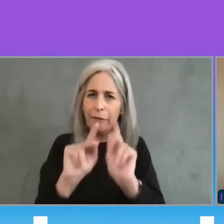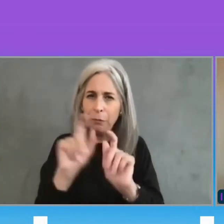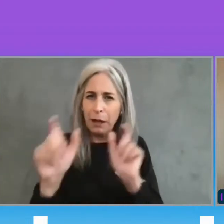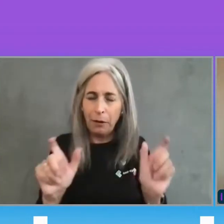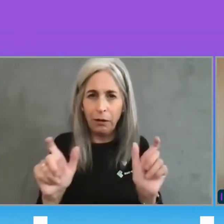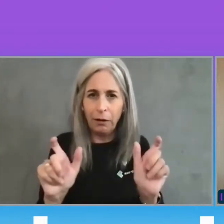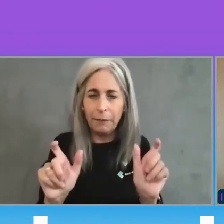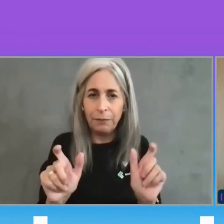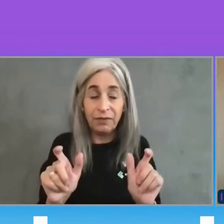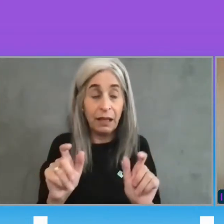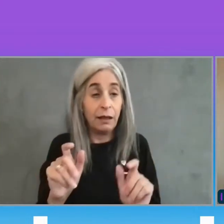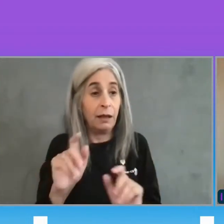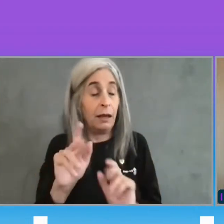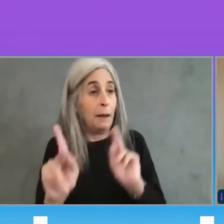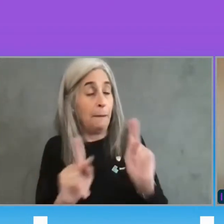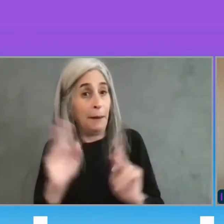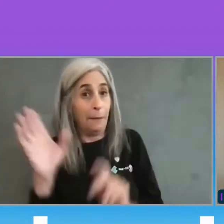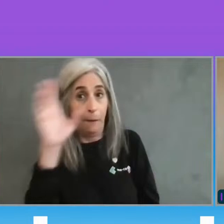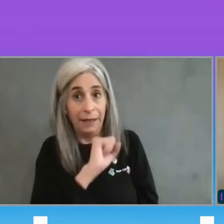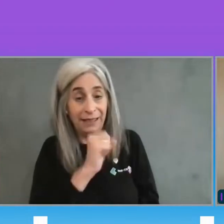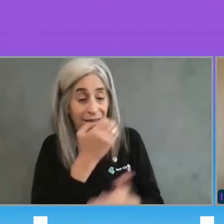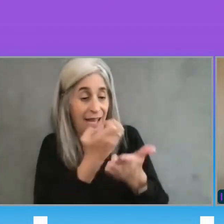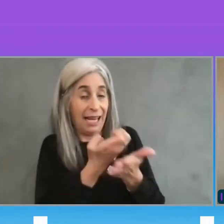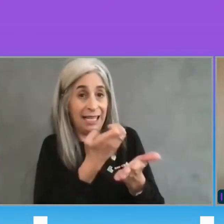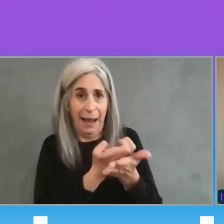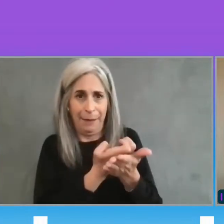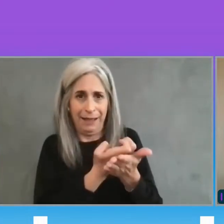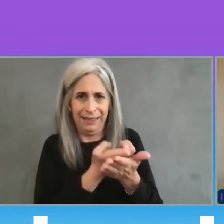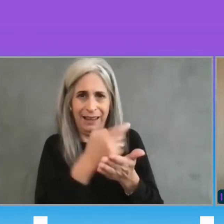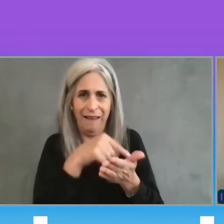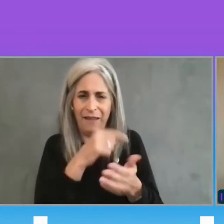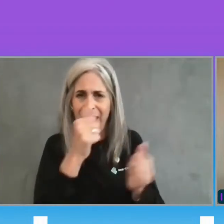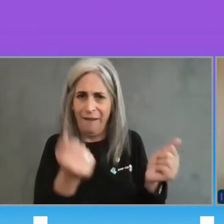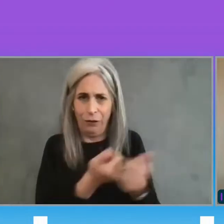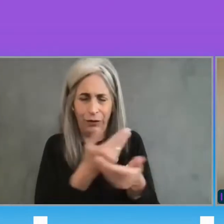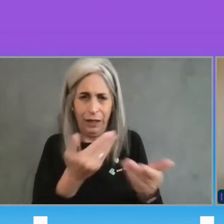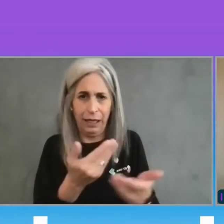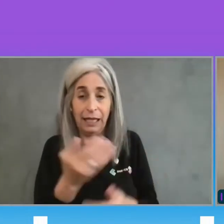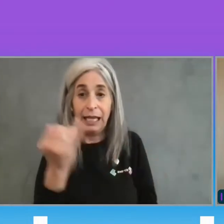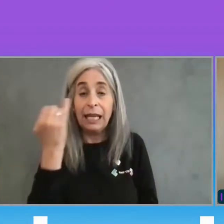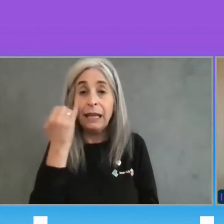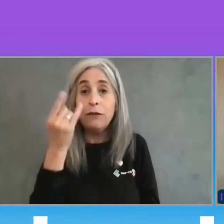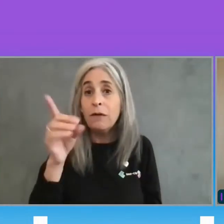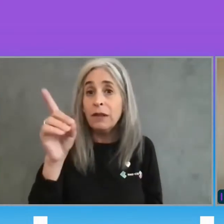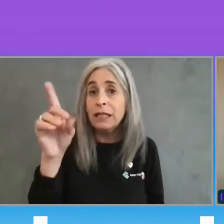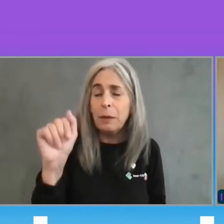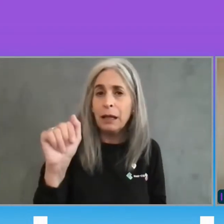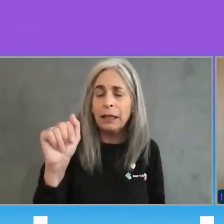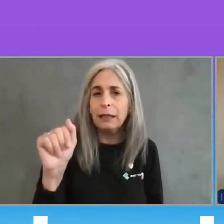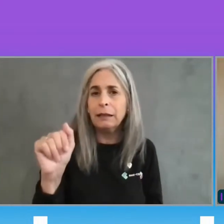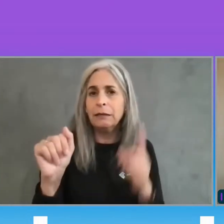And what I think people miss is the economics of it. Those of us with disabilities, sight